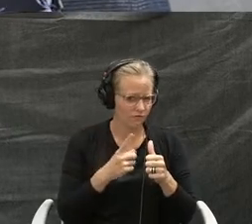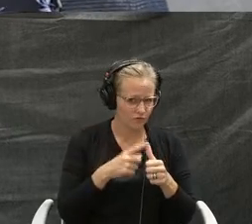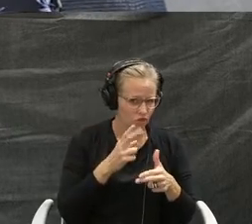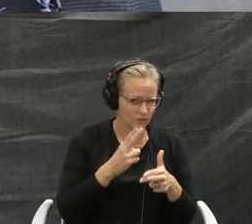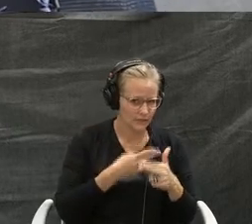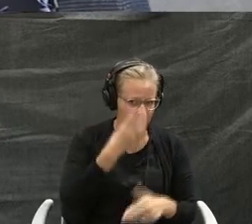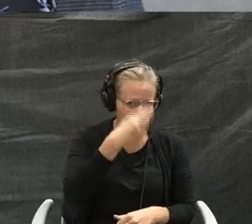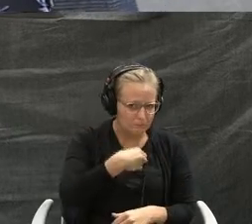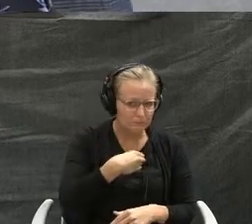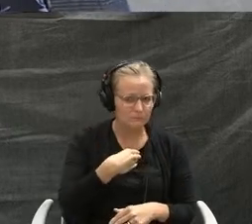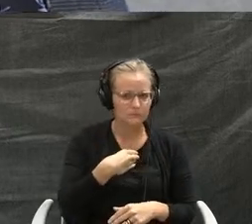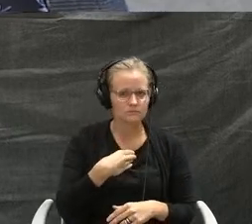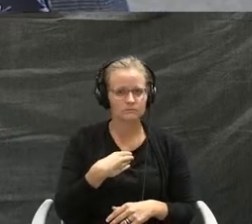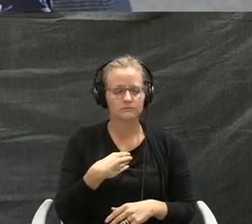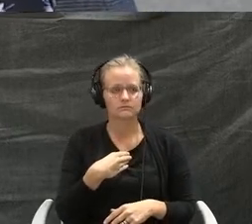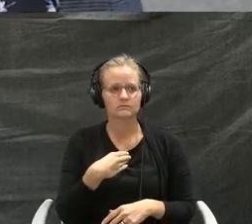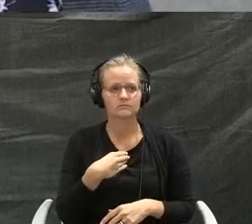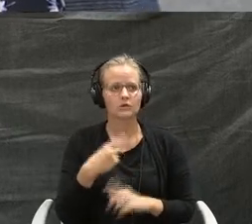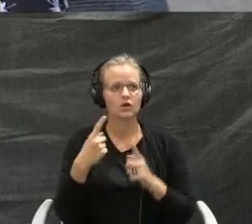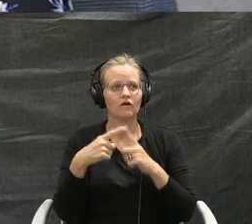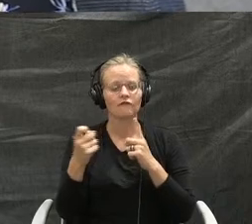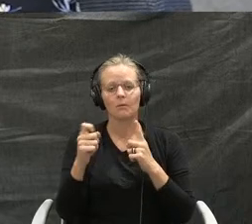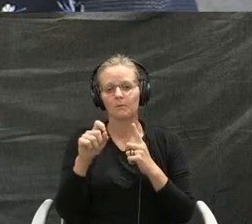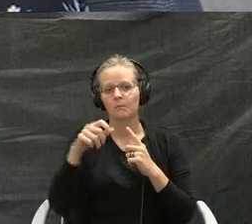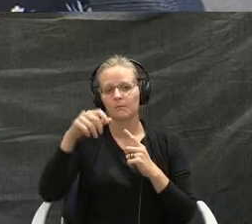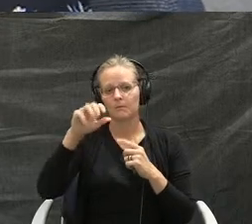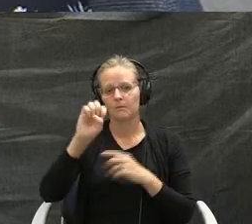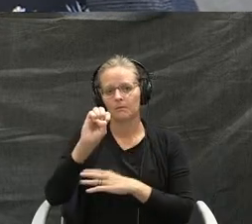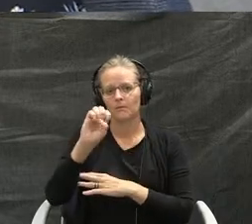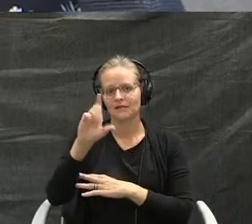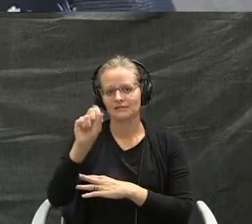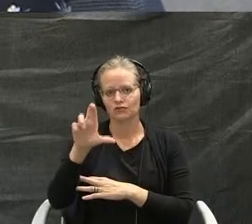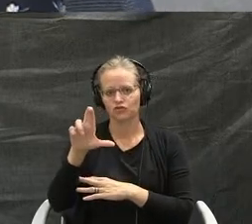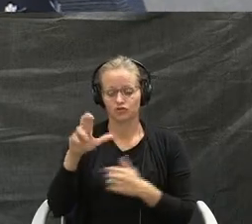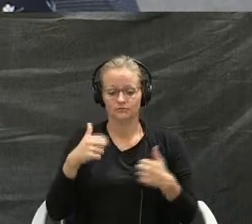Of Excelsior. I am a parent Anna teacher in the district.